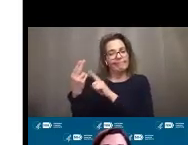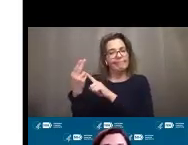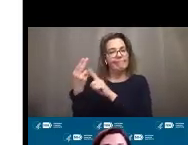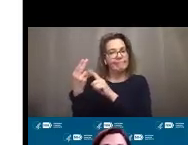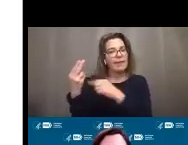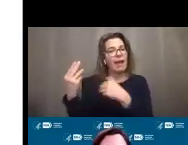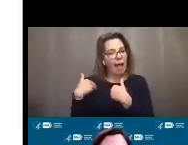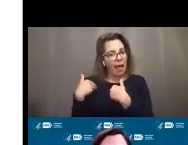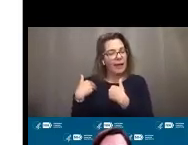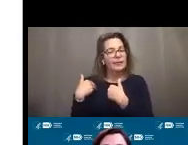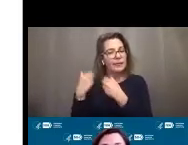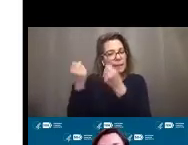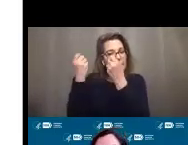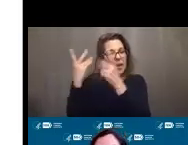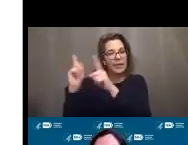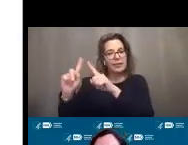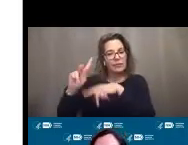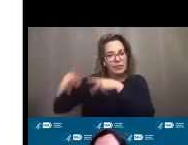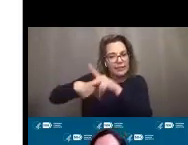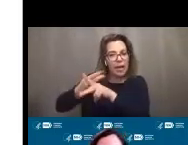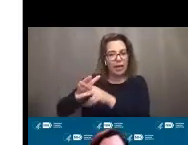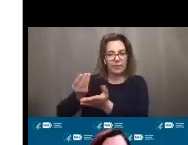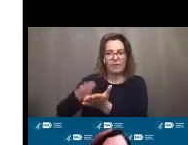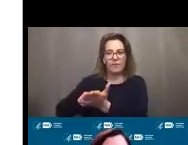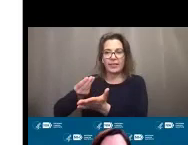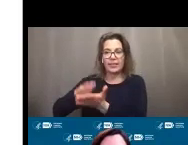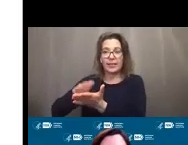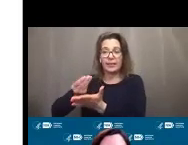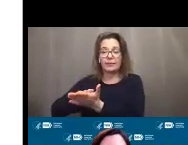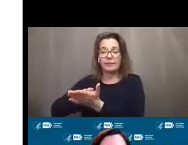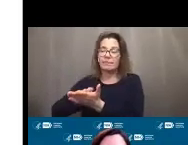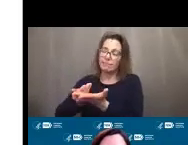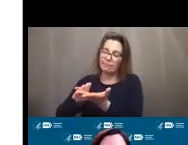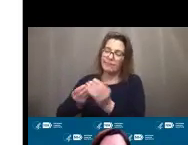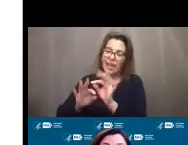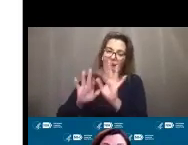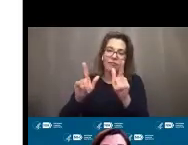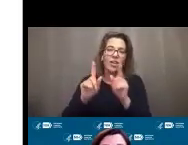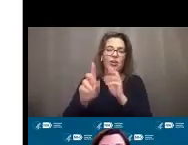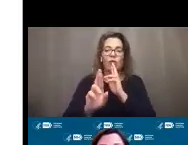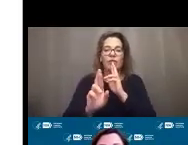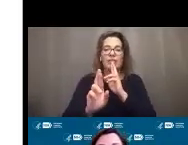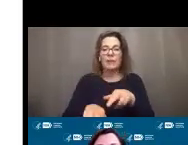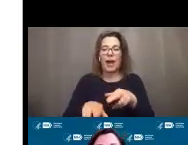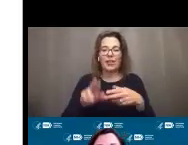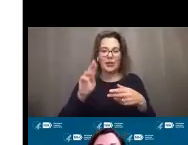is that us as program officers at the NIH, we really do read the progress reports,